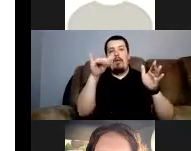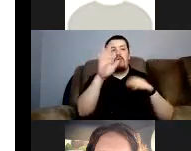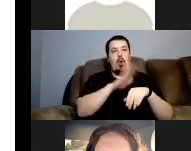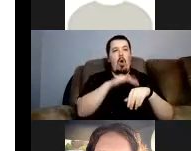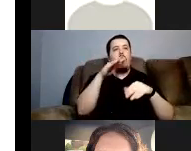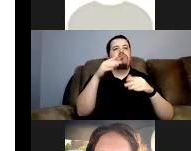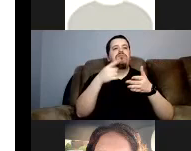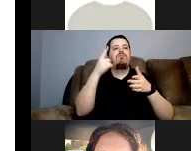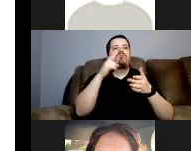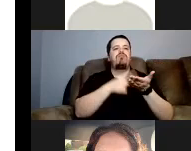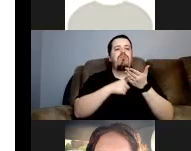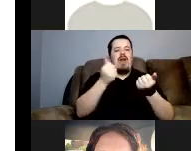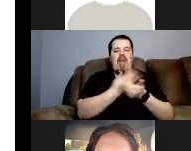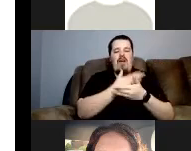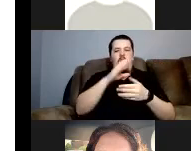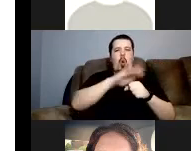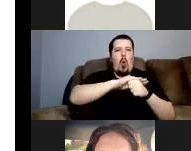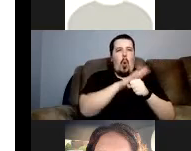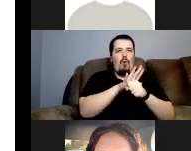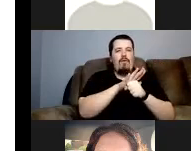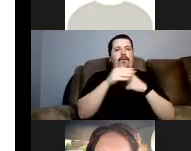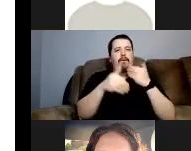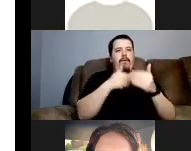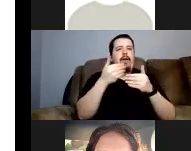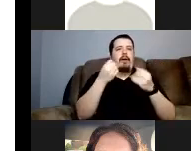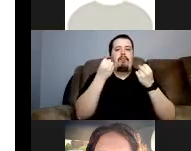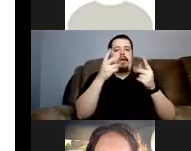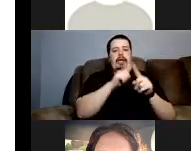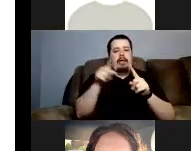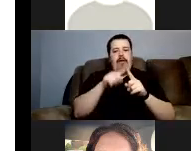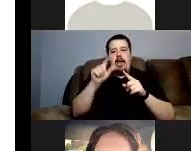things COVID and ultimately ended up rolling a bunch of different agenda items priorities into